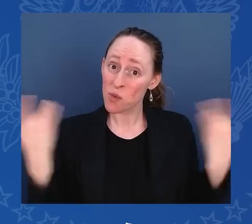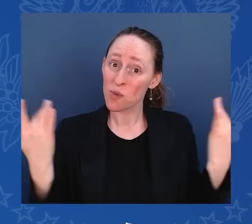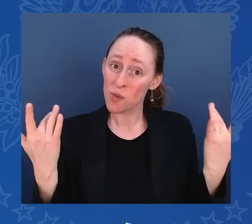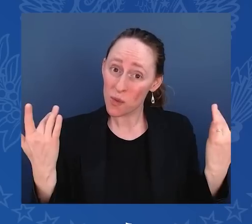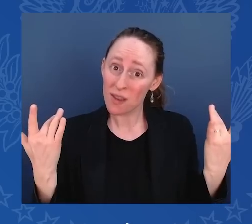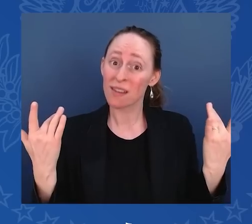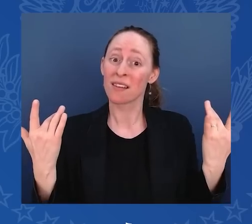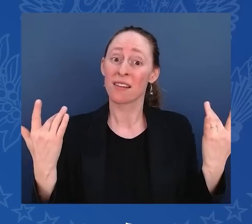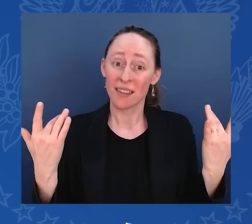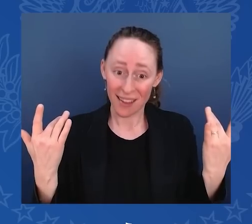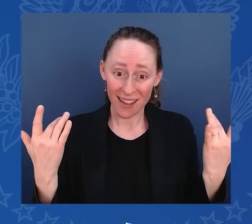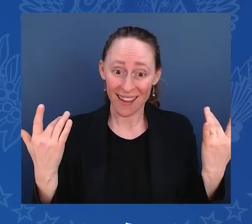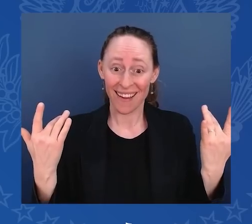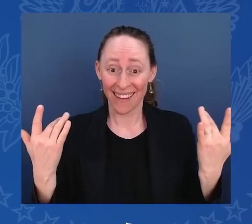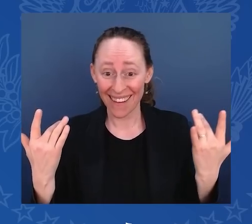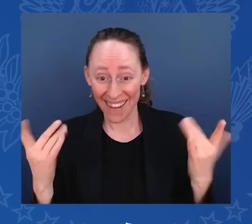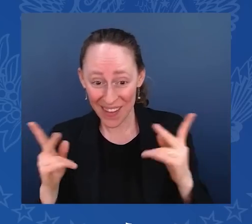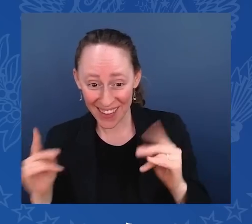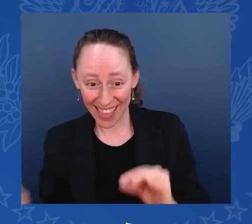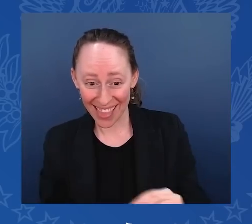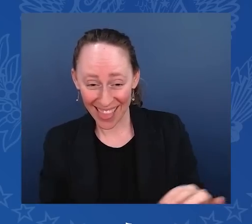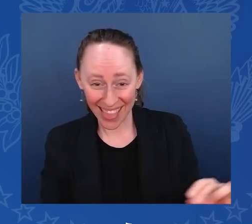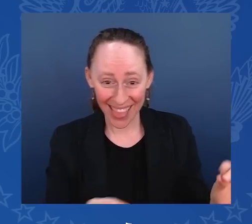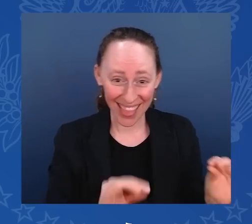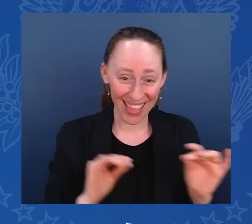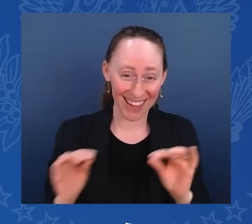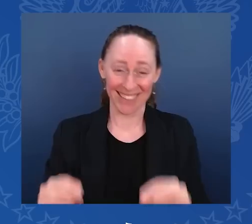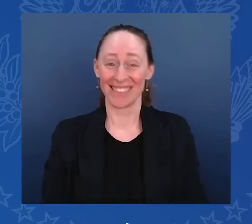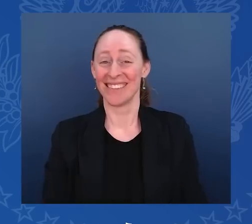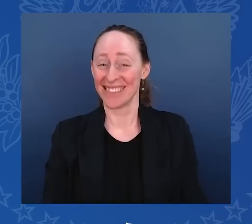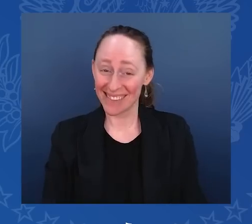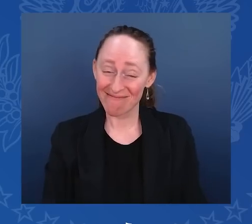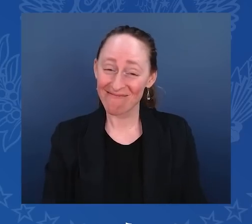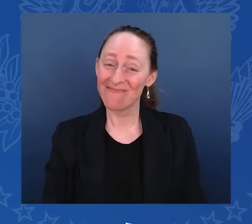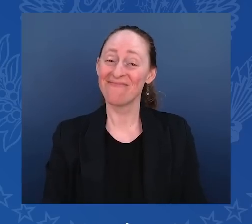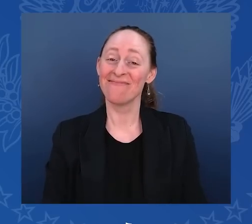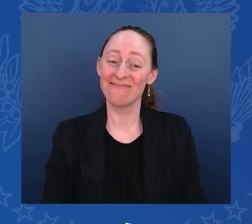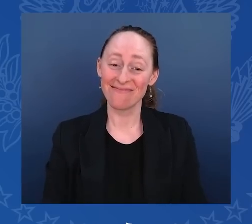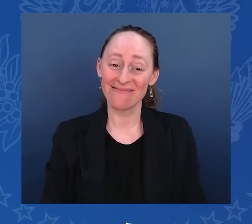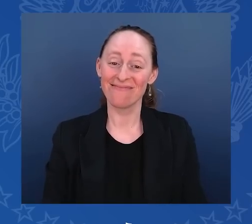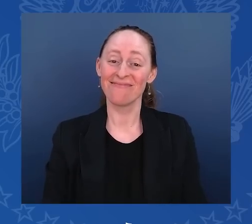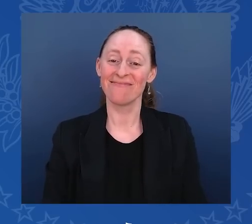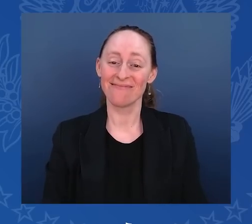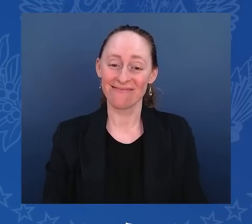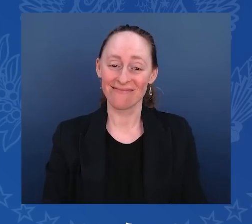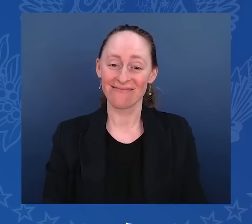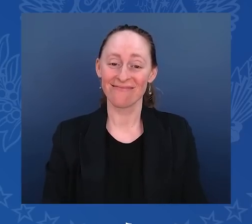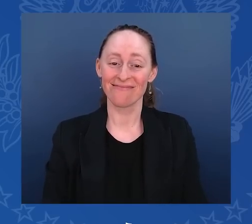And -- and I -- bless me, Father, for I have sinned.